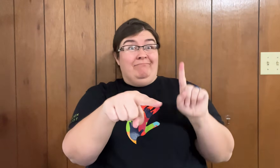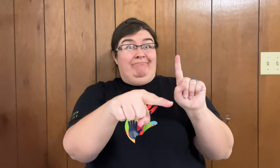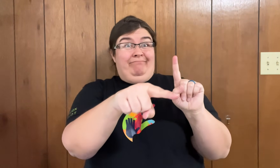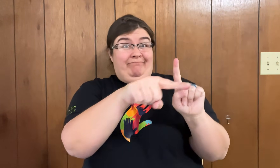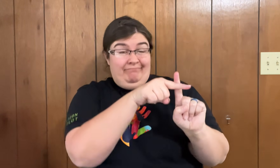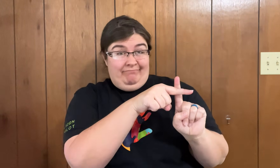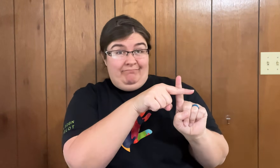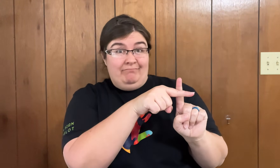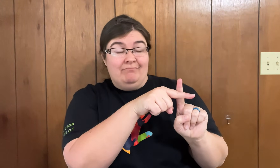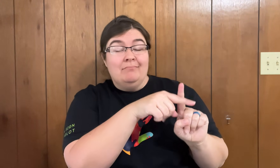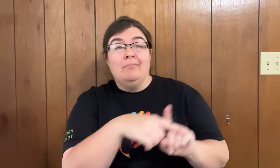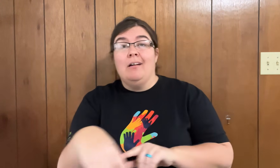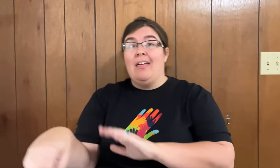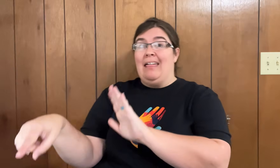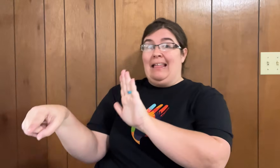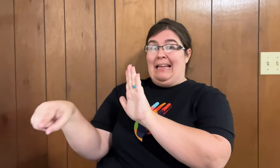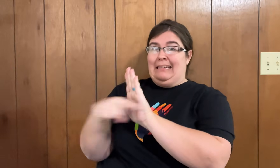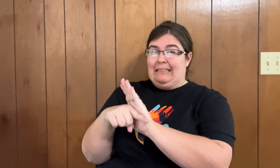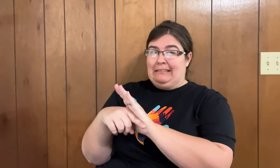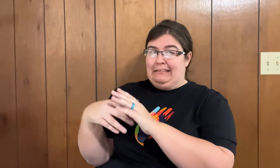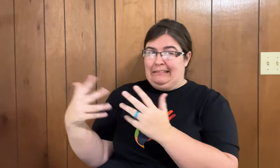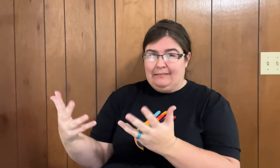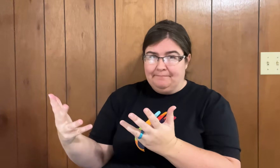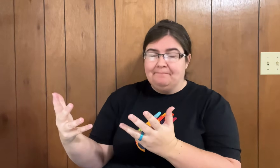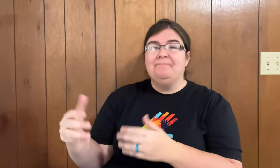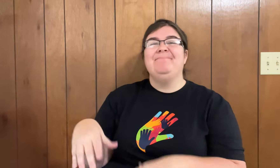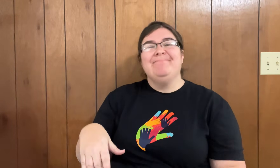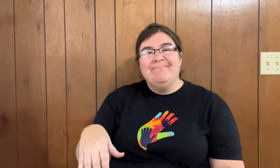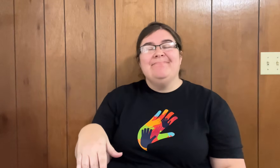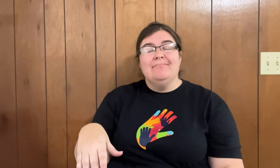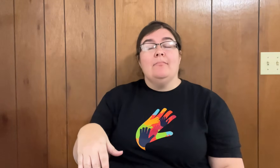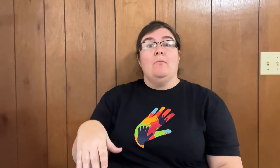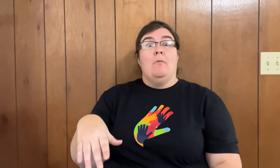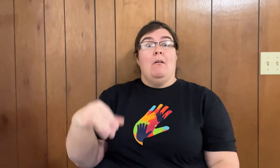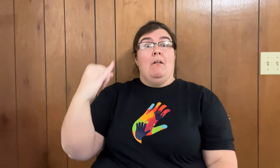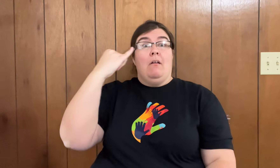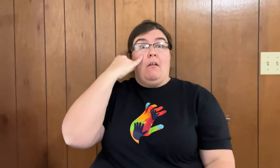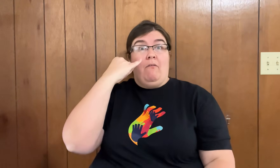Which is most certainly a pro for standardization. The cons of this are, well,